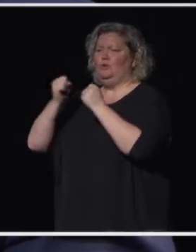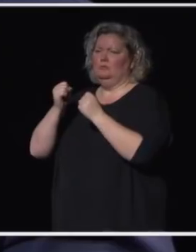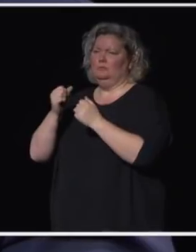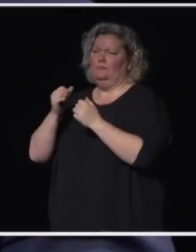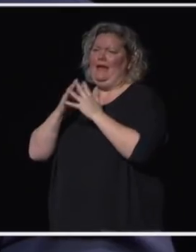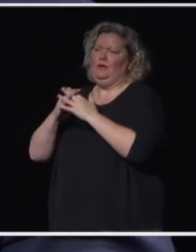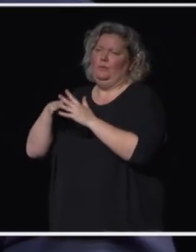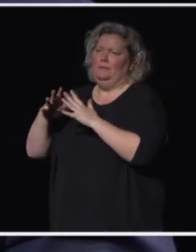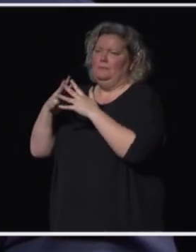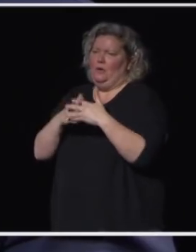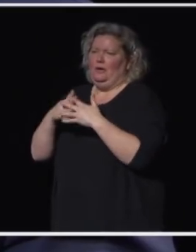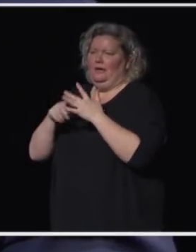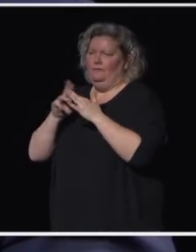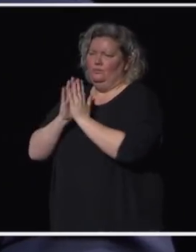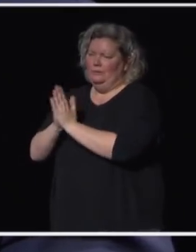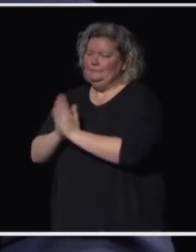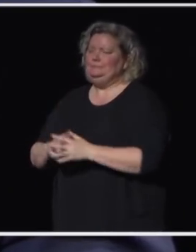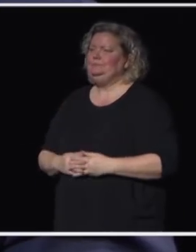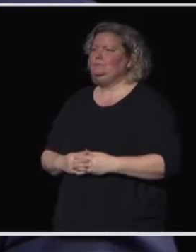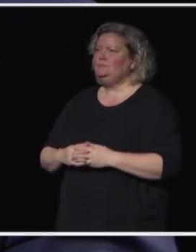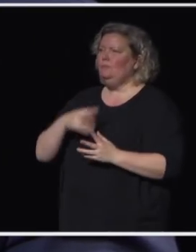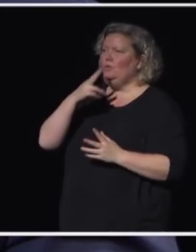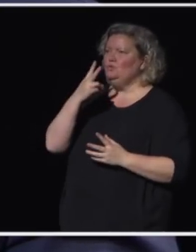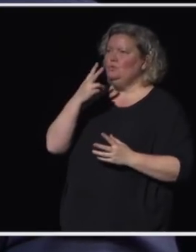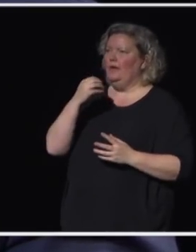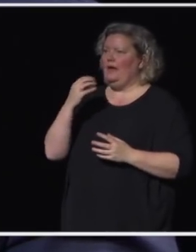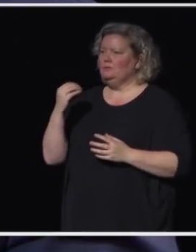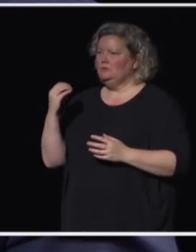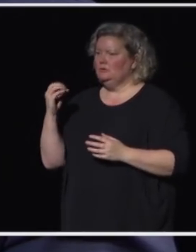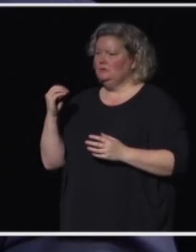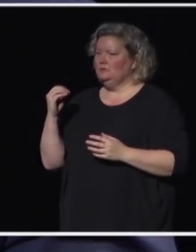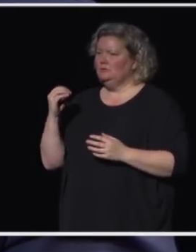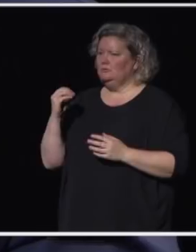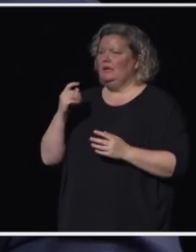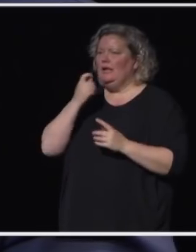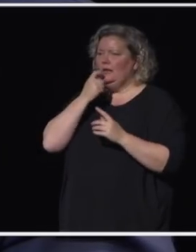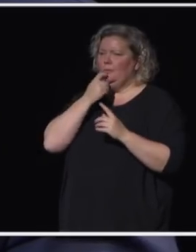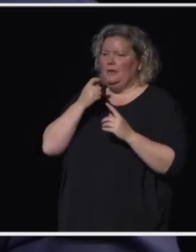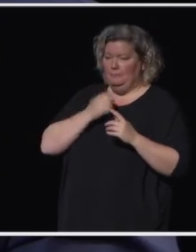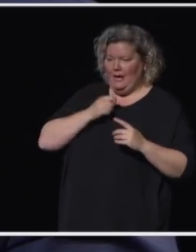And in 2000, shortly after the birth of my son, in fact,